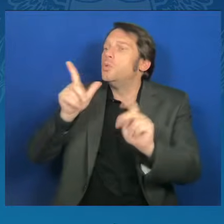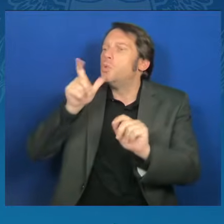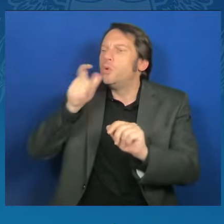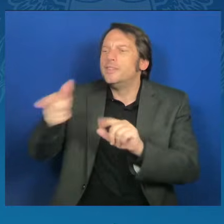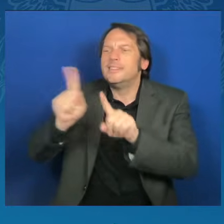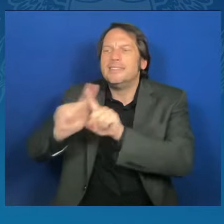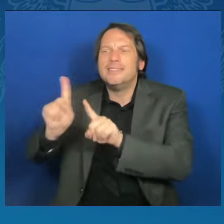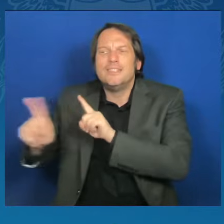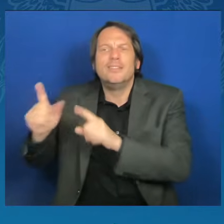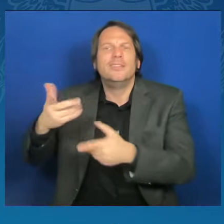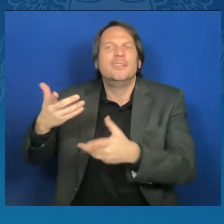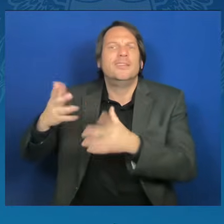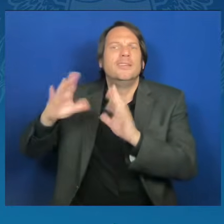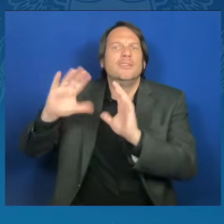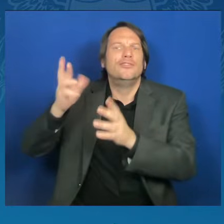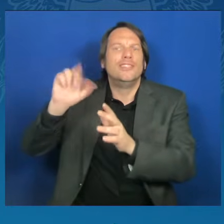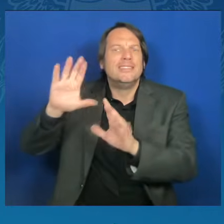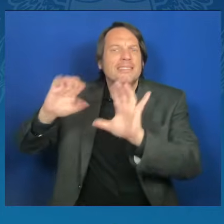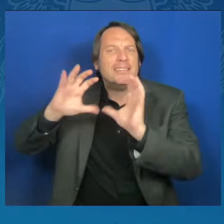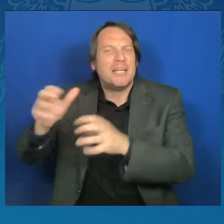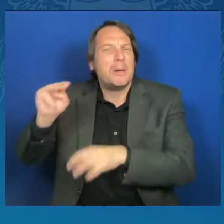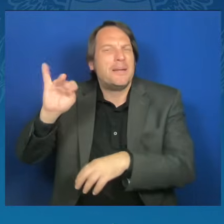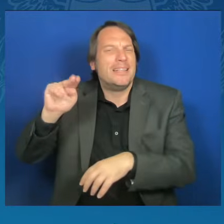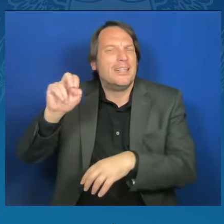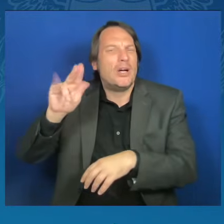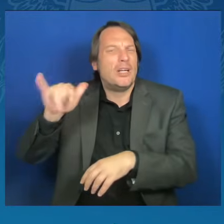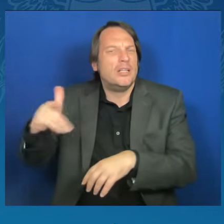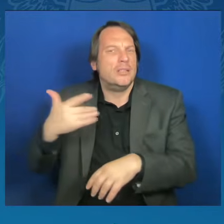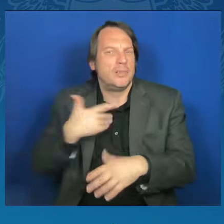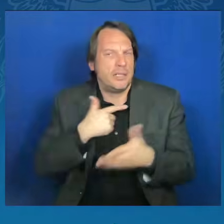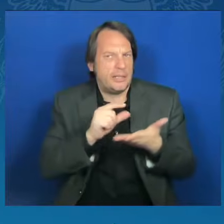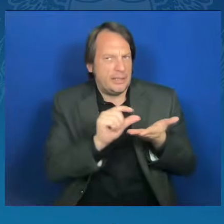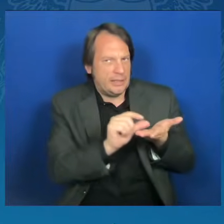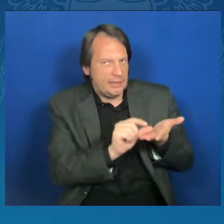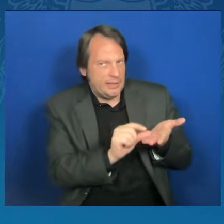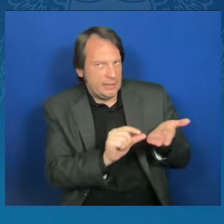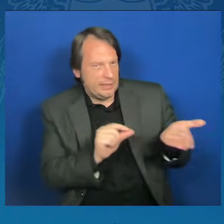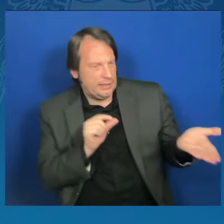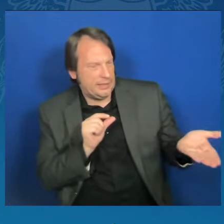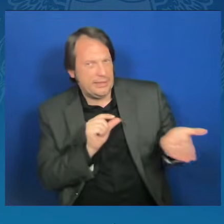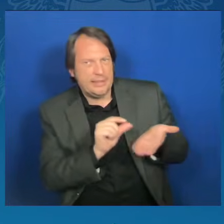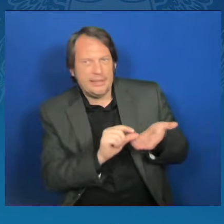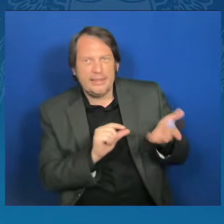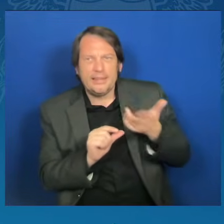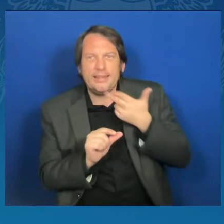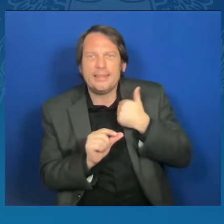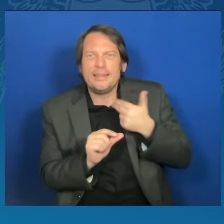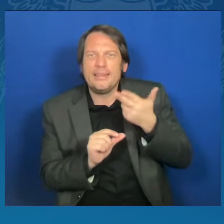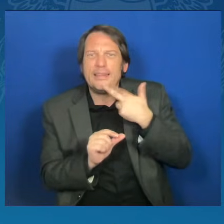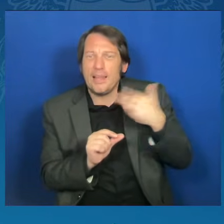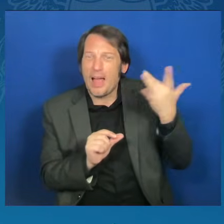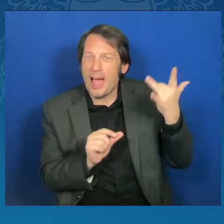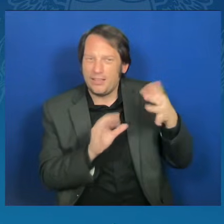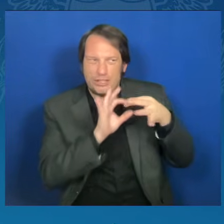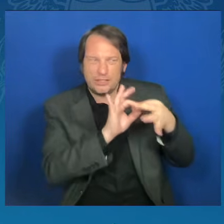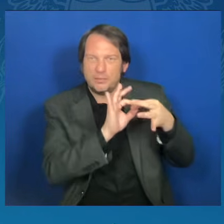often because the relationships are not there; the access, therefore, is not there; but the talent exists.